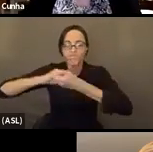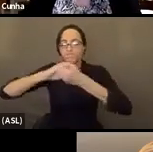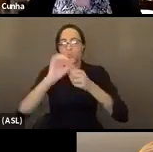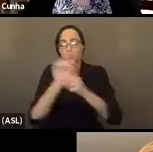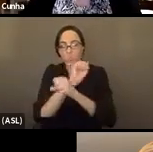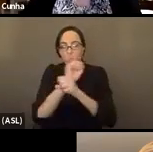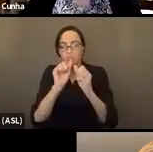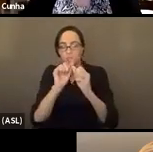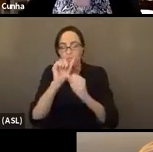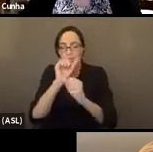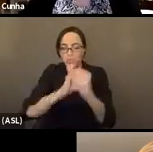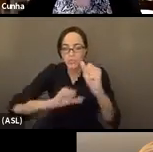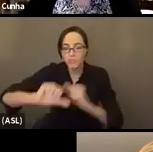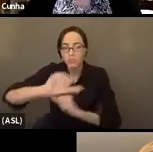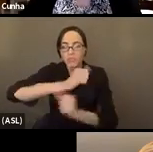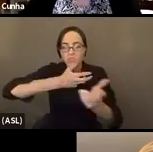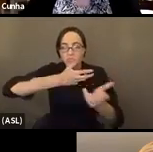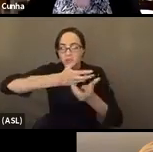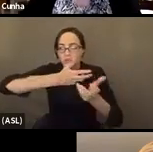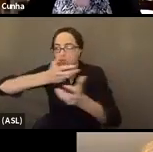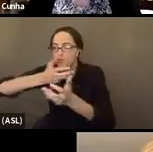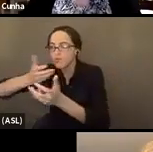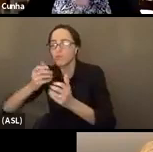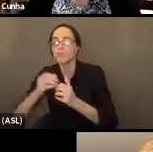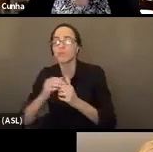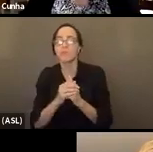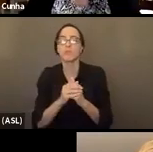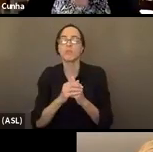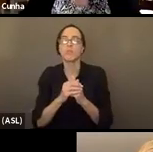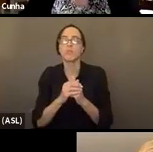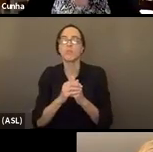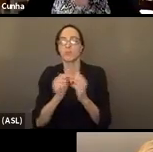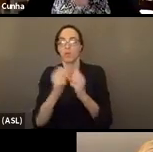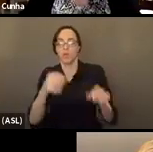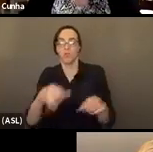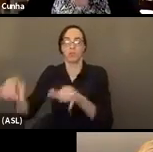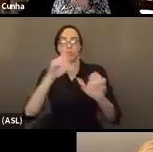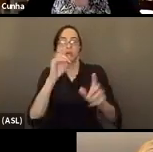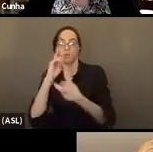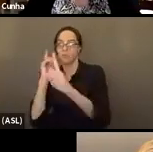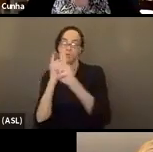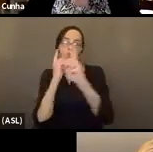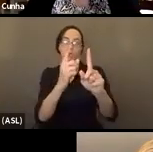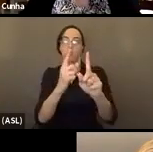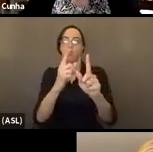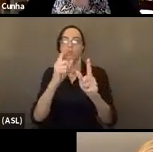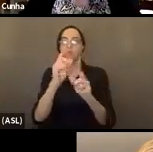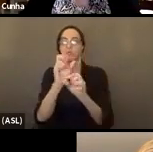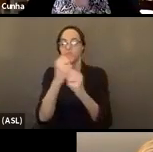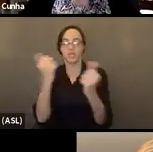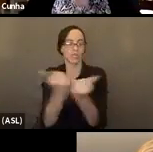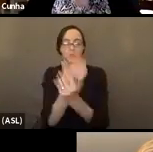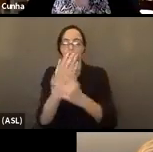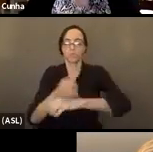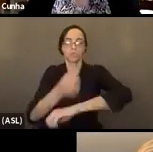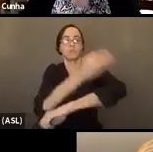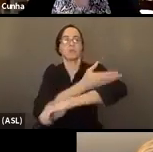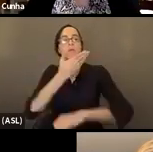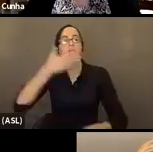uh you know with the common goal to you know make things better for um for our community and so